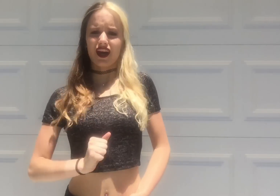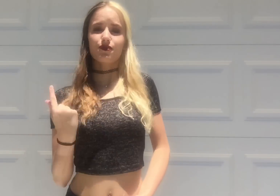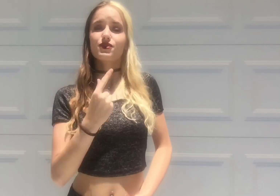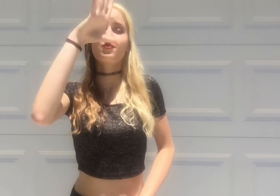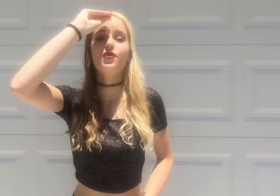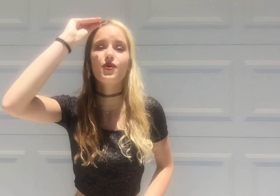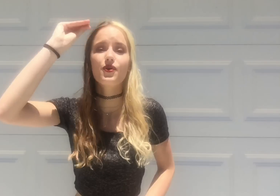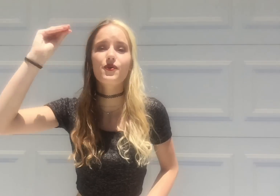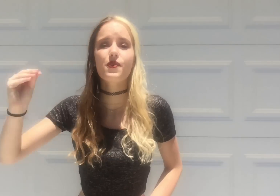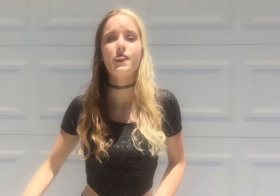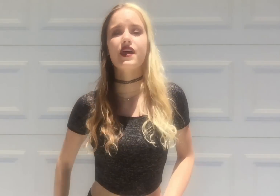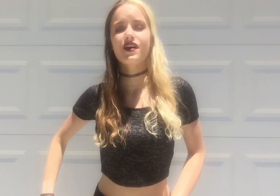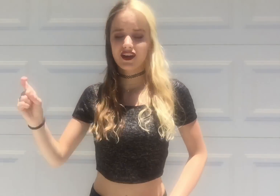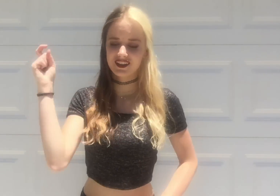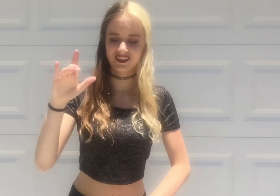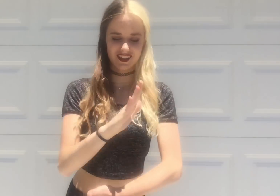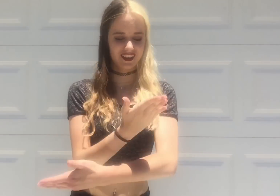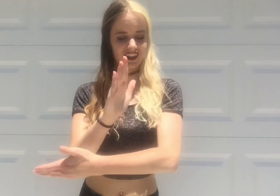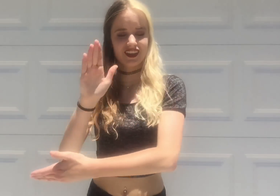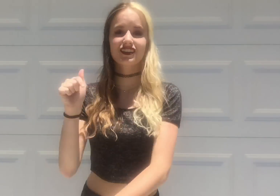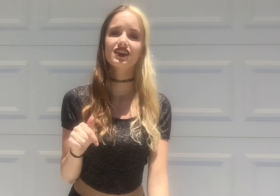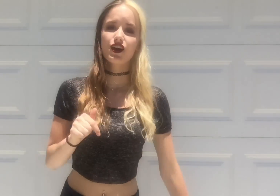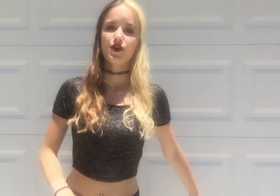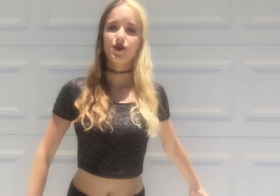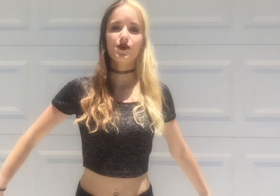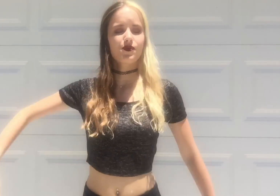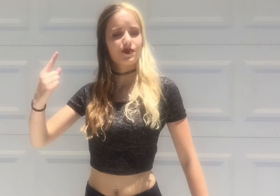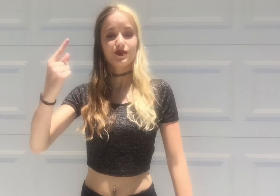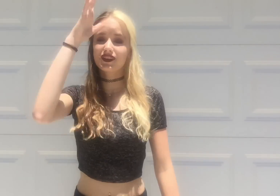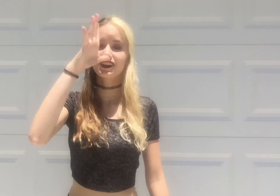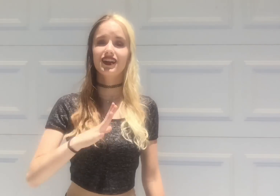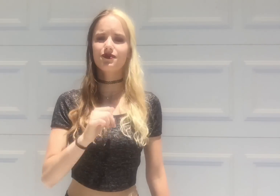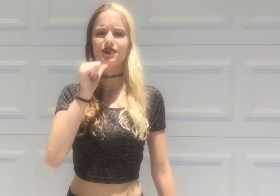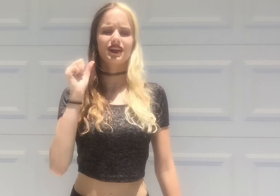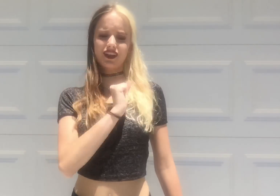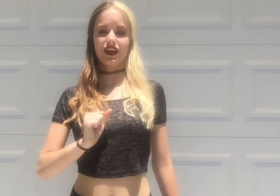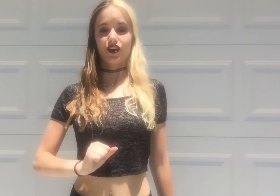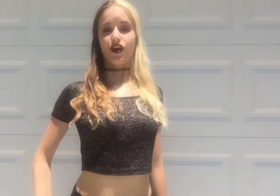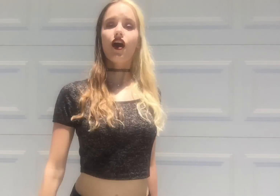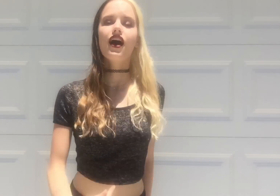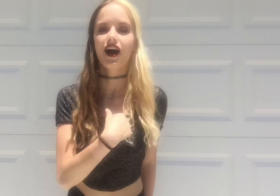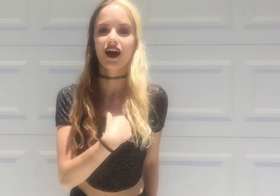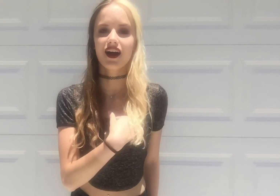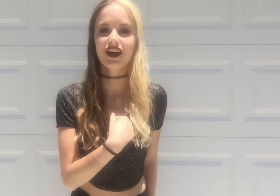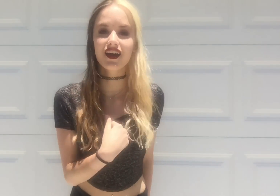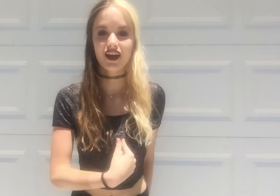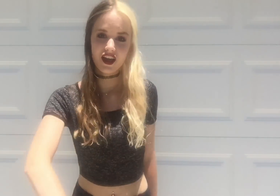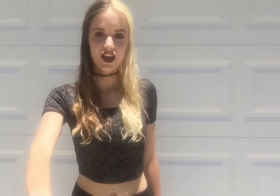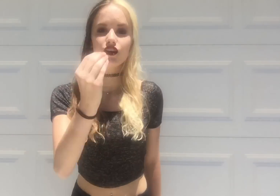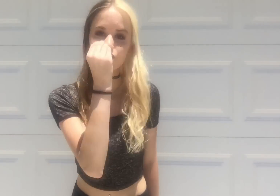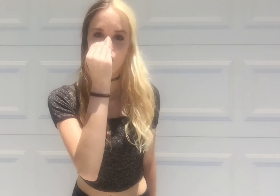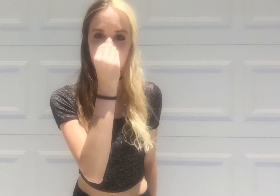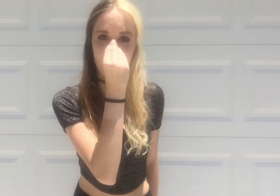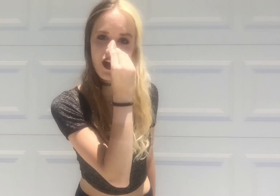Just a boy, who had to sing this song I'm just a man, I'm not a hero I Don't